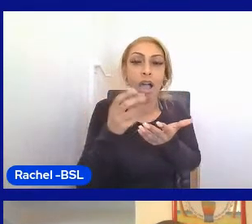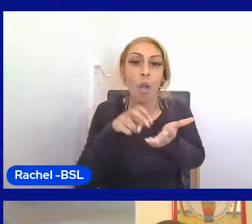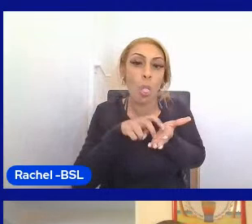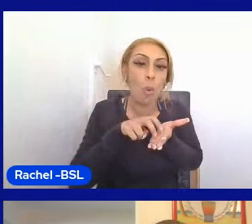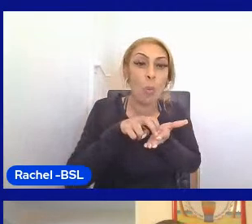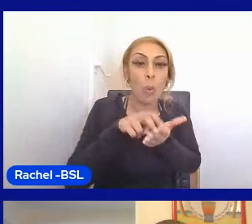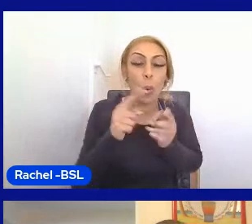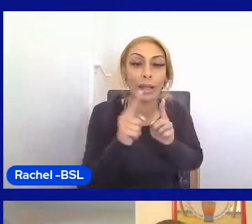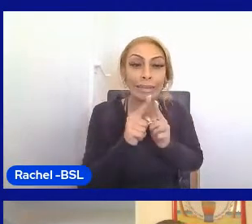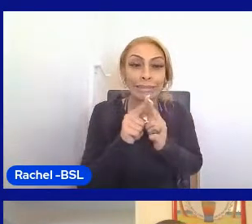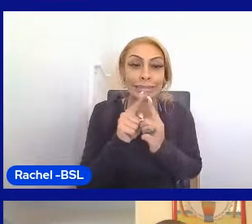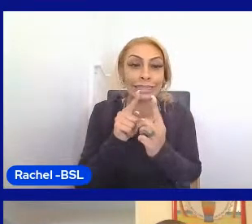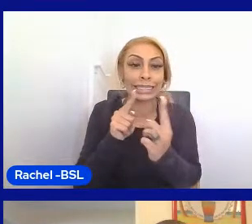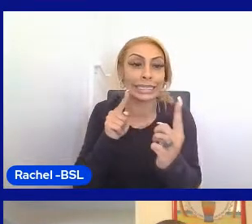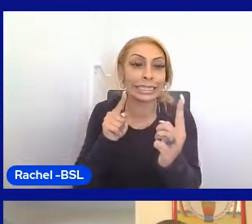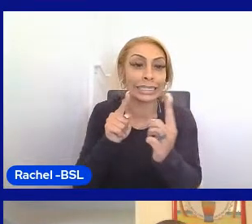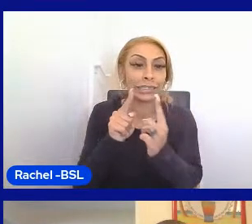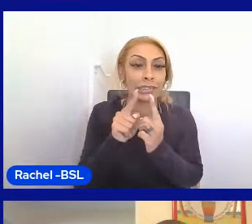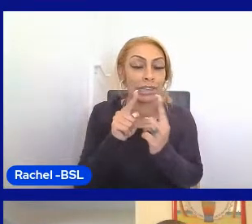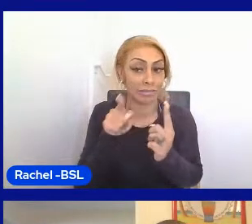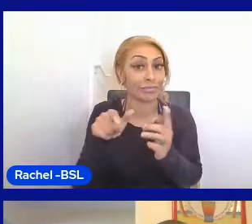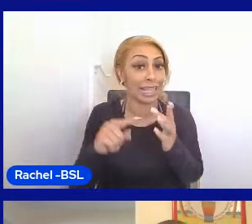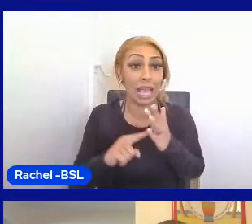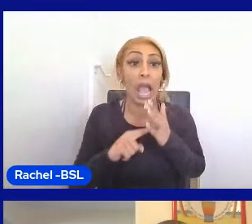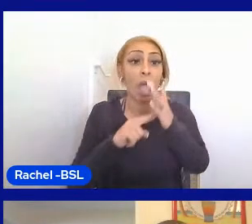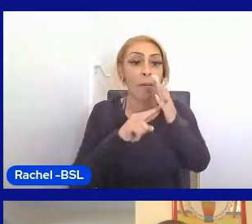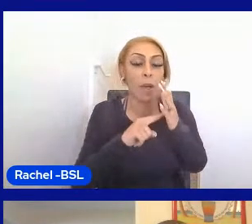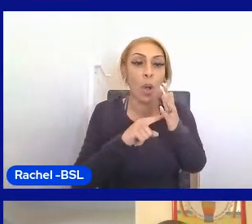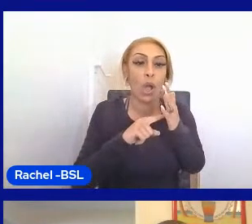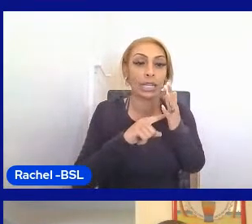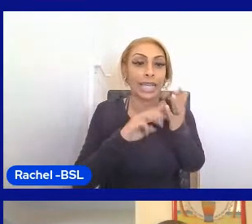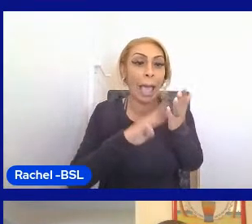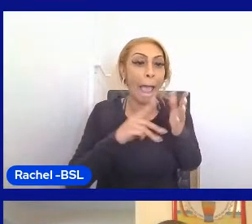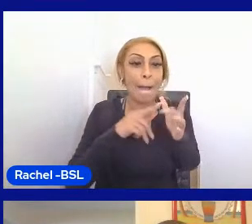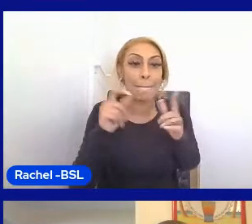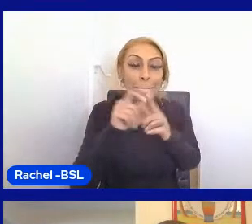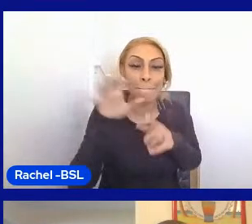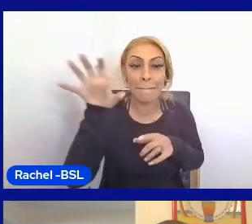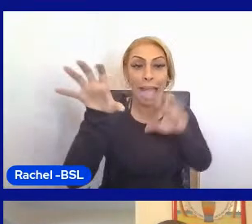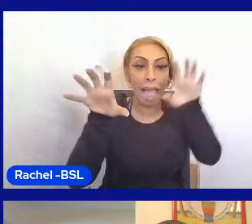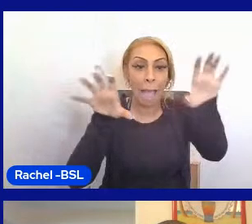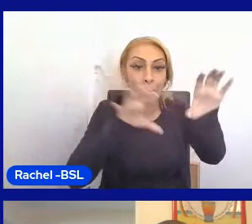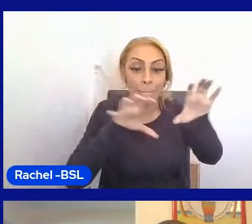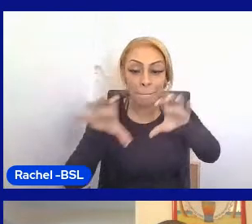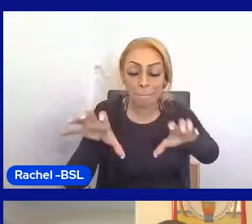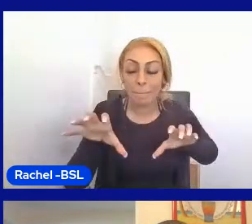going on around me in the next half an hour, and it will give you walking distances, I